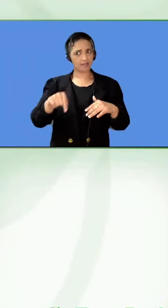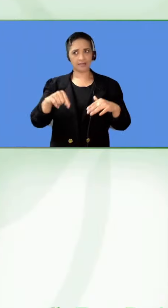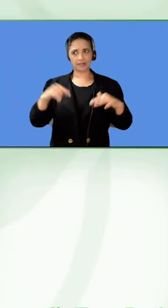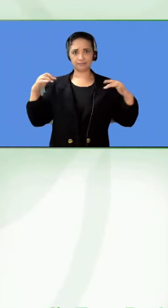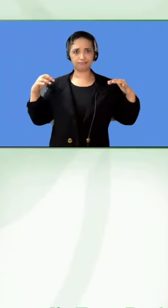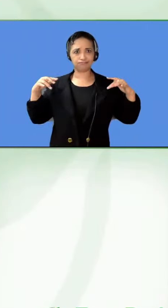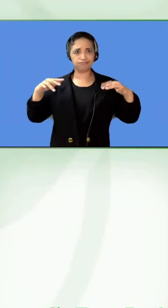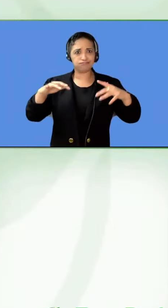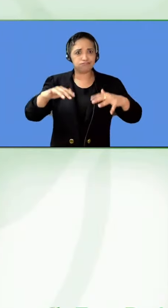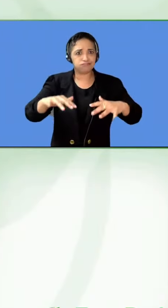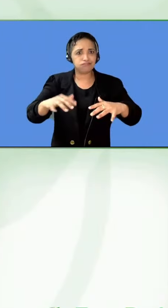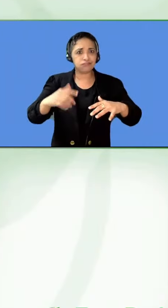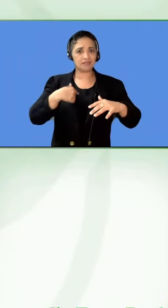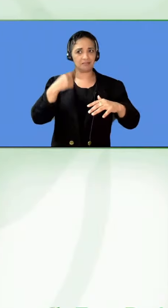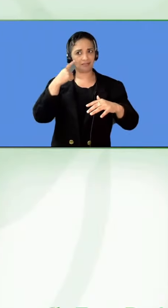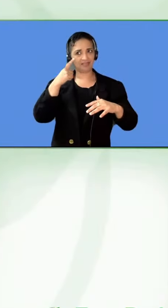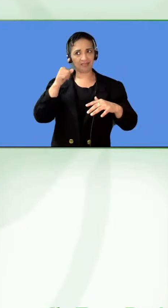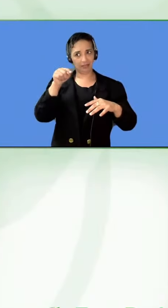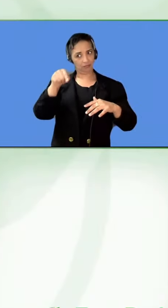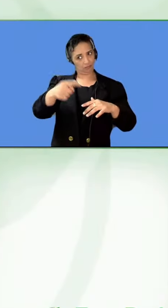or else he would not come.